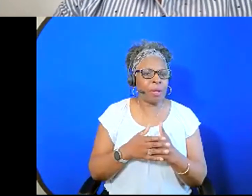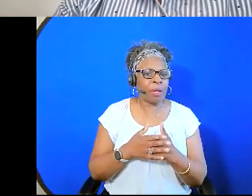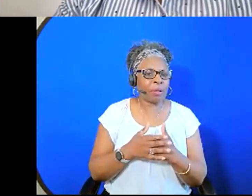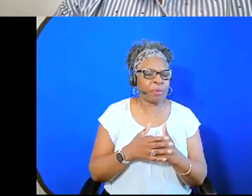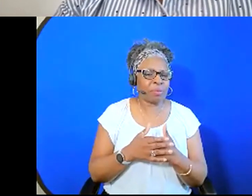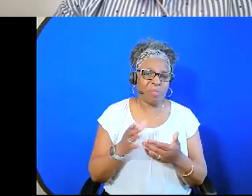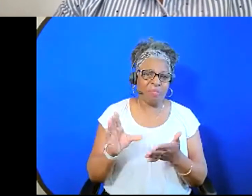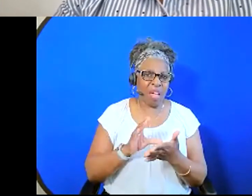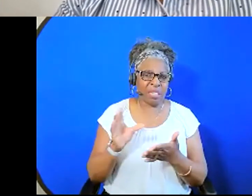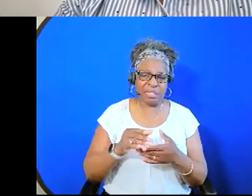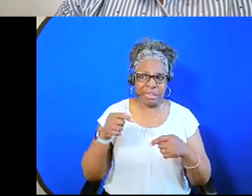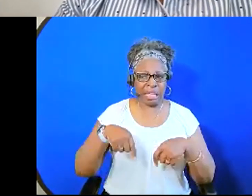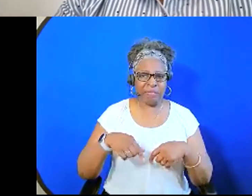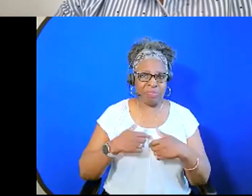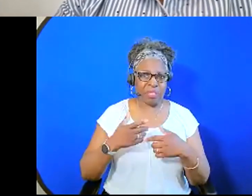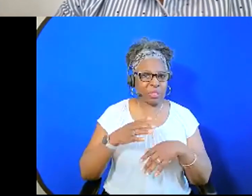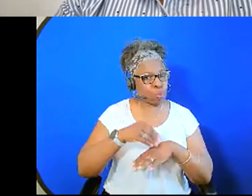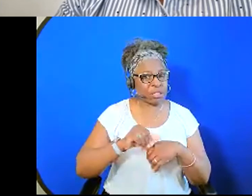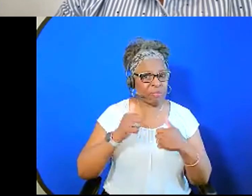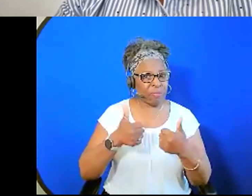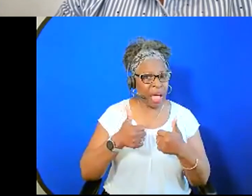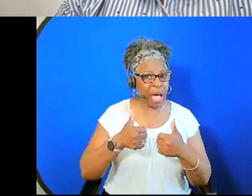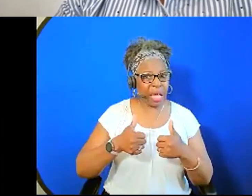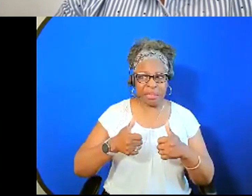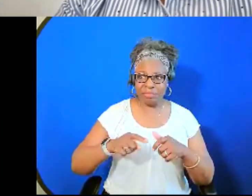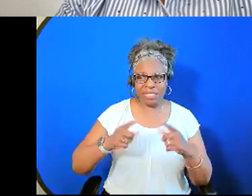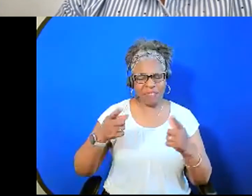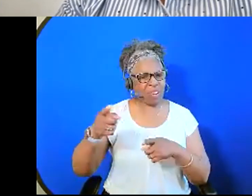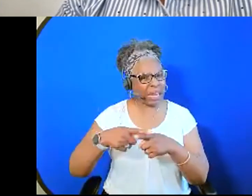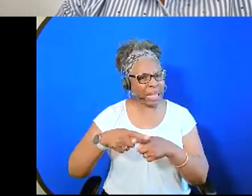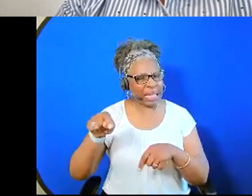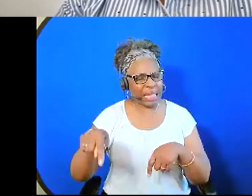was funded in England. Yeah, and I don't know.